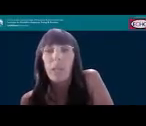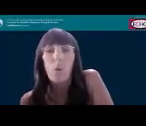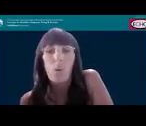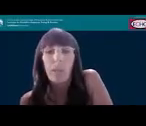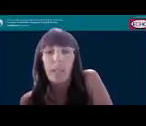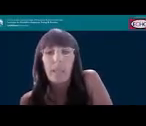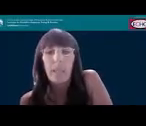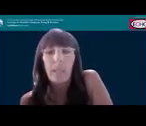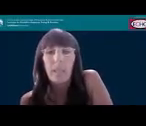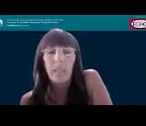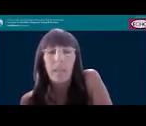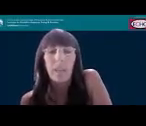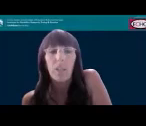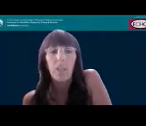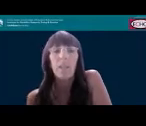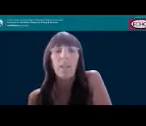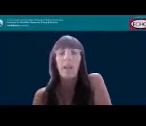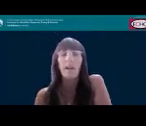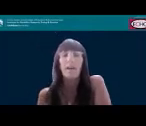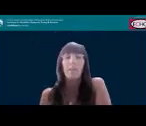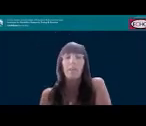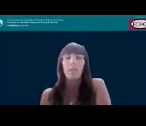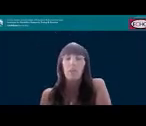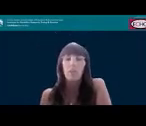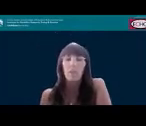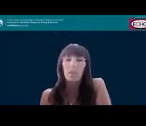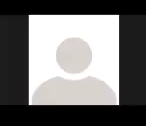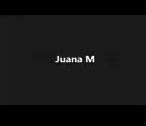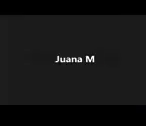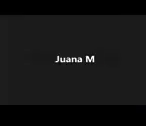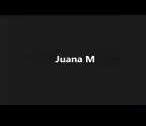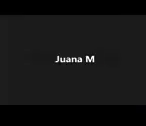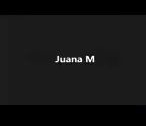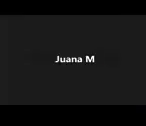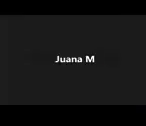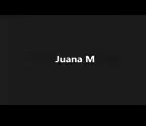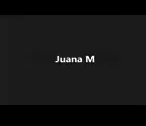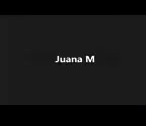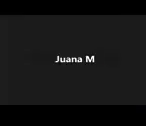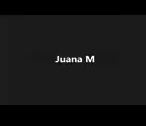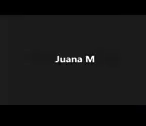recording today's session. Those the videos and recordings are